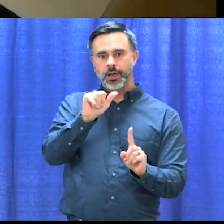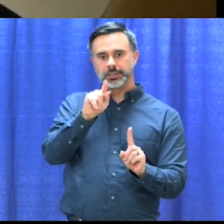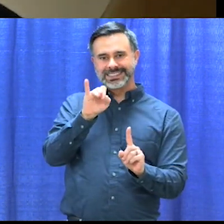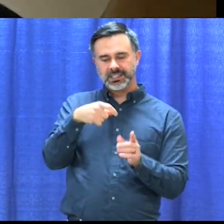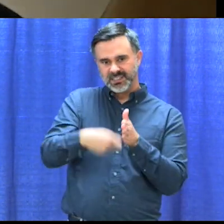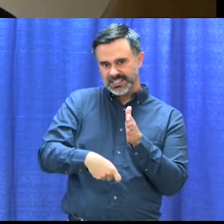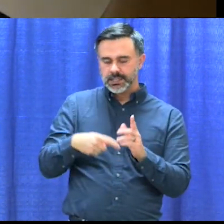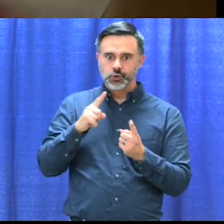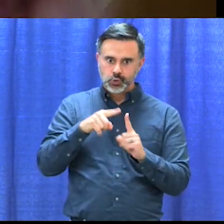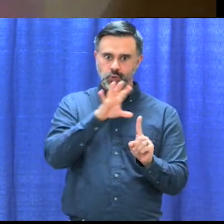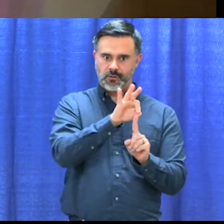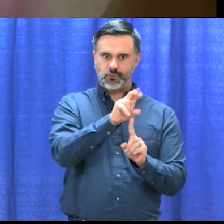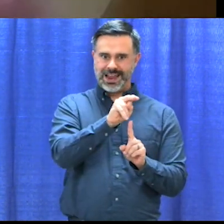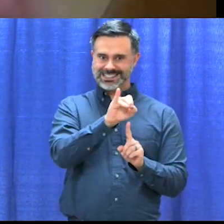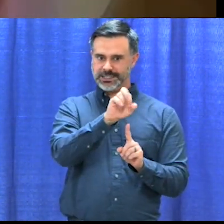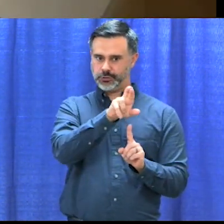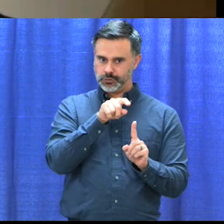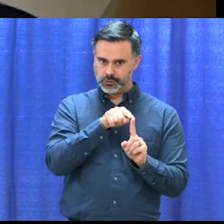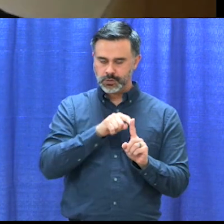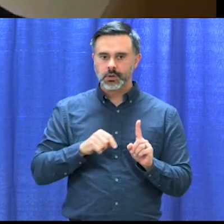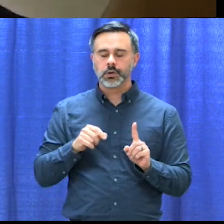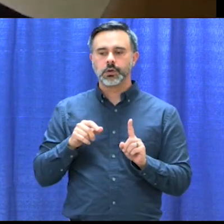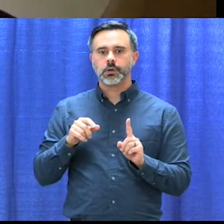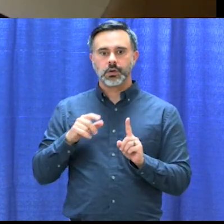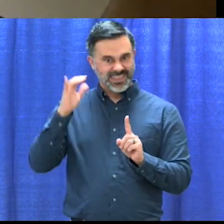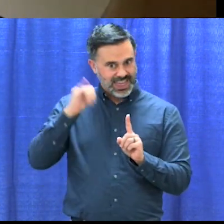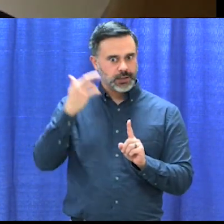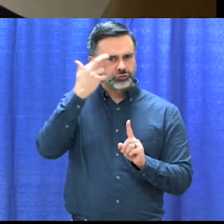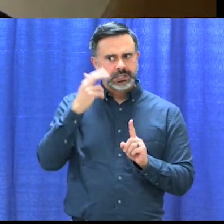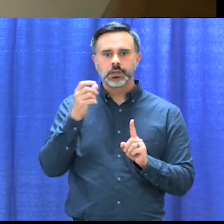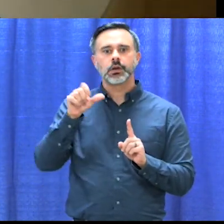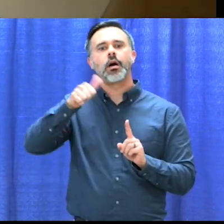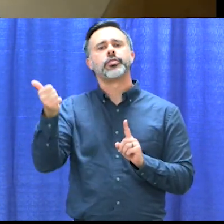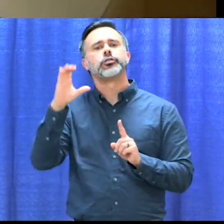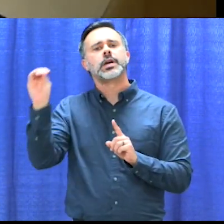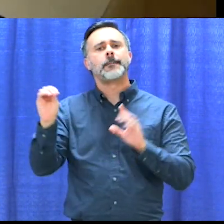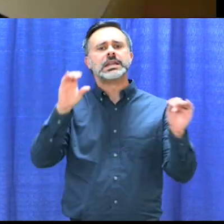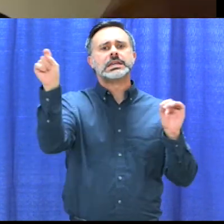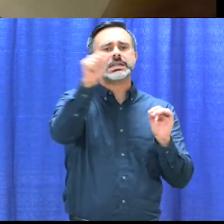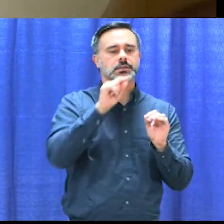Having said that many of the companies have backed off from trying to make any connectivity number.